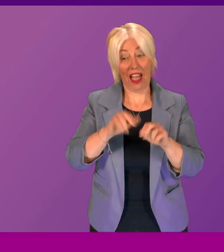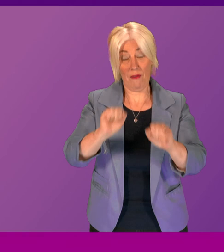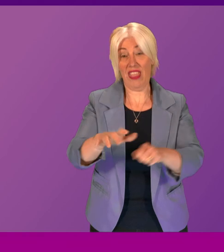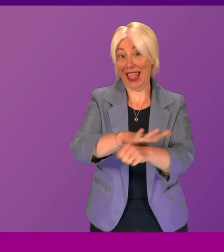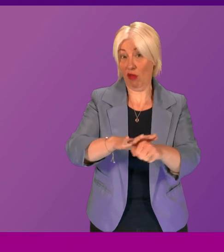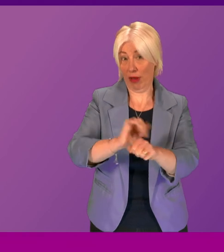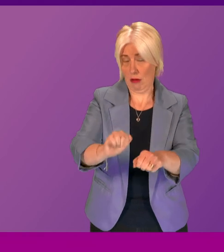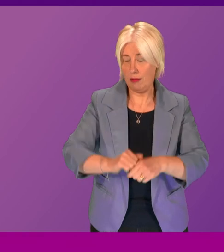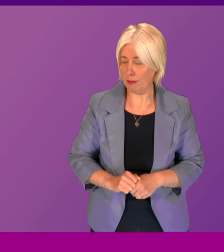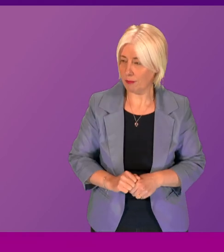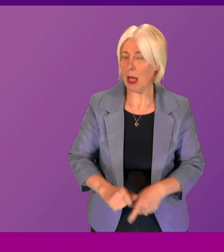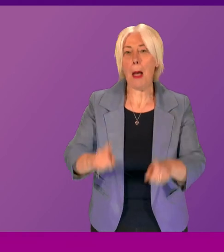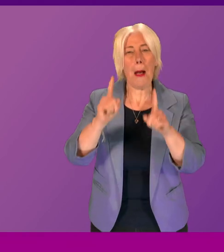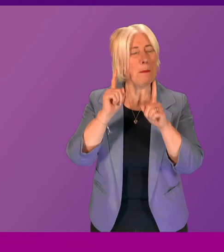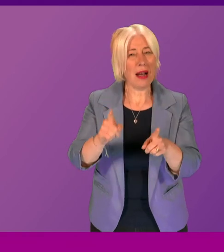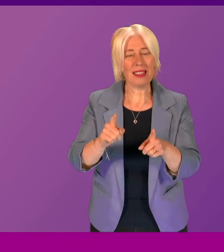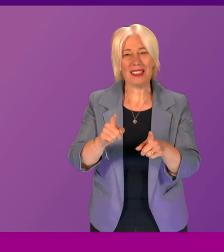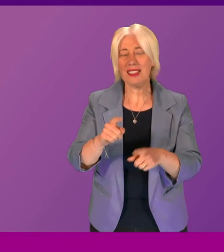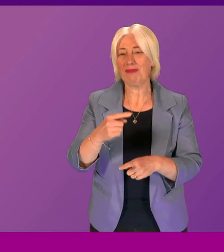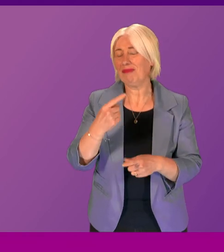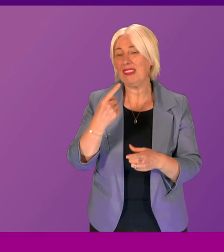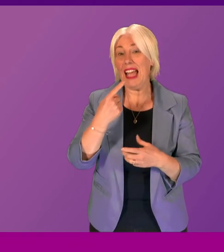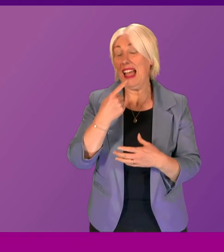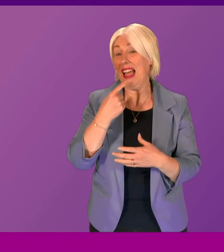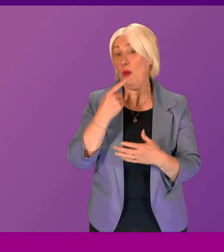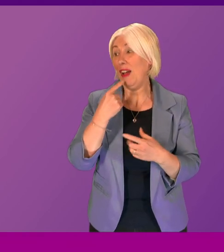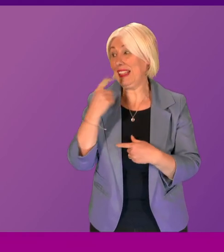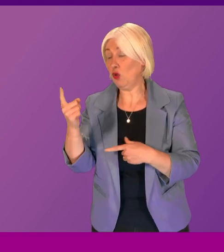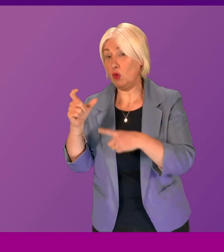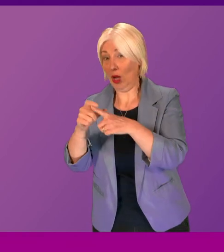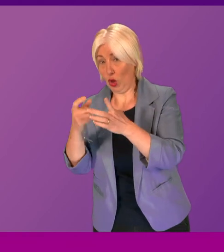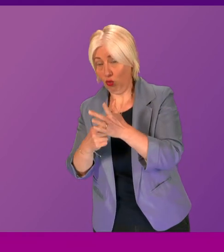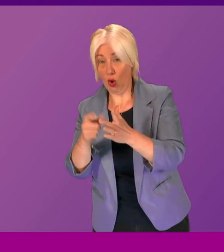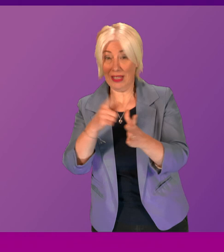I end on the point that I made to Anas Sarwar and, indeed, to Douglas Ross a moment ago.